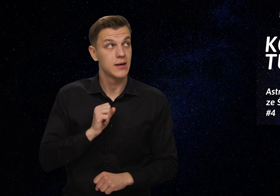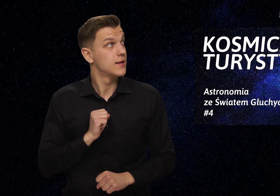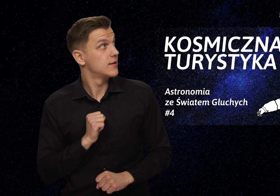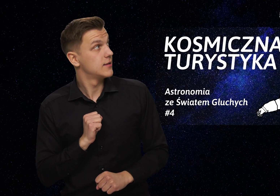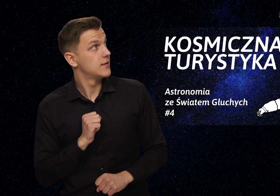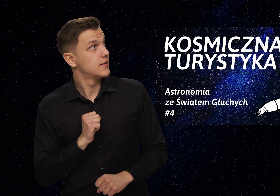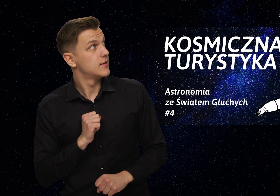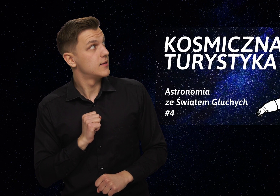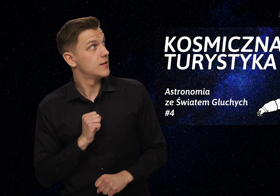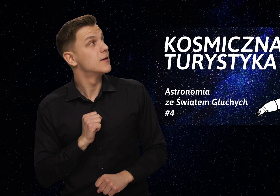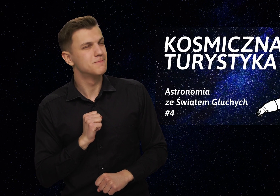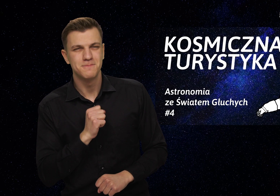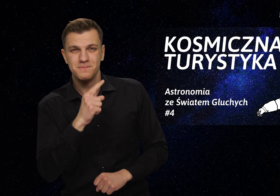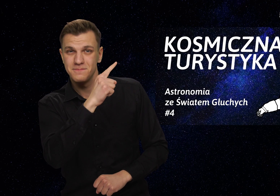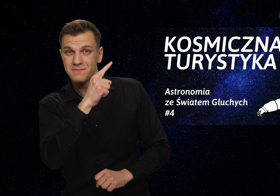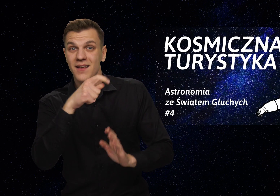From the episode on Space Tourism